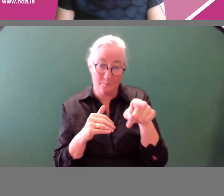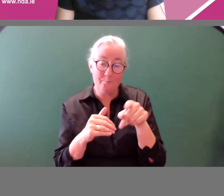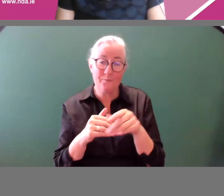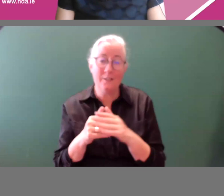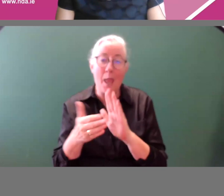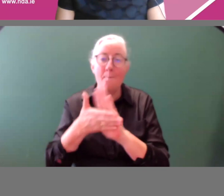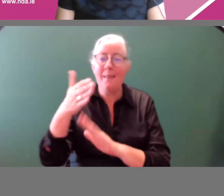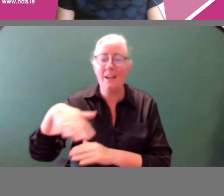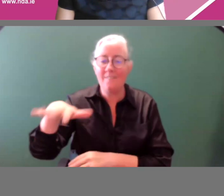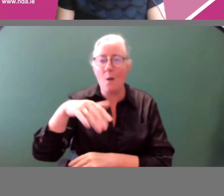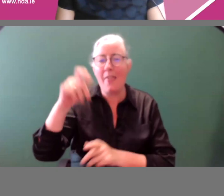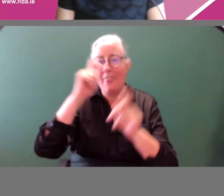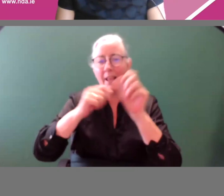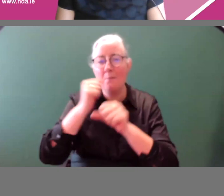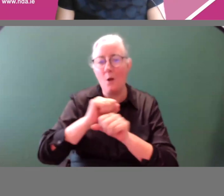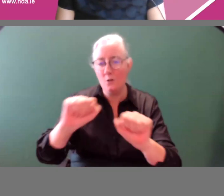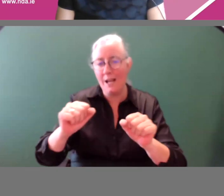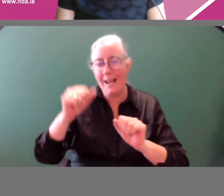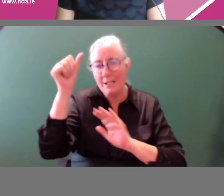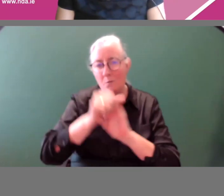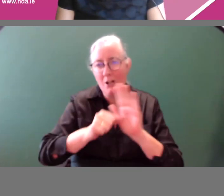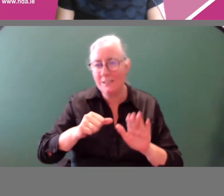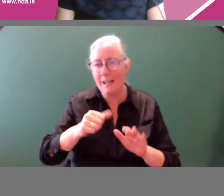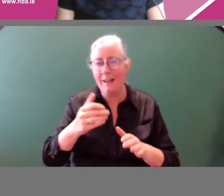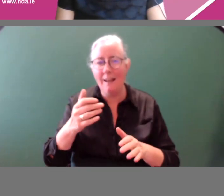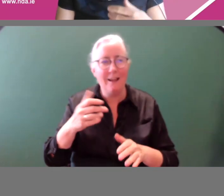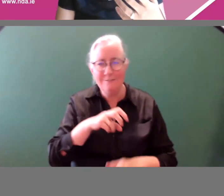be thinking about your experience, finding your way around a building particularly if you are a